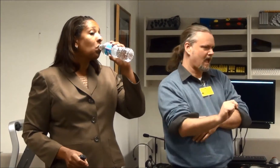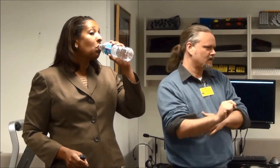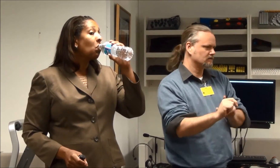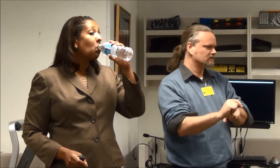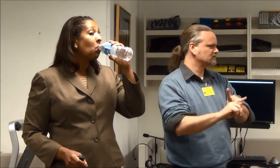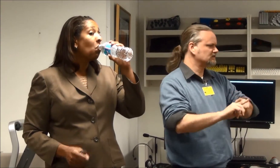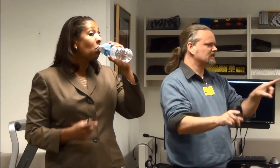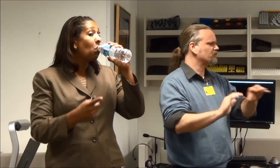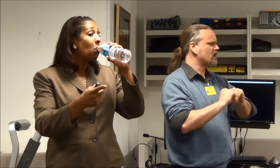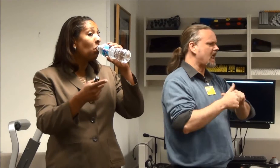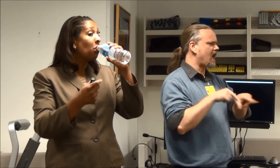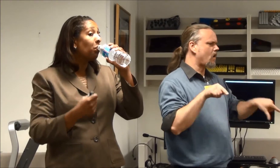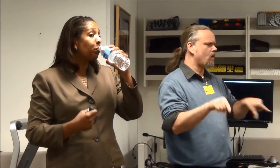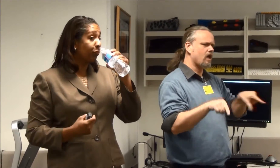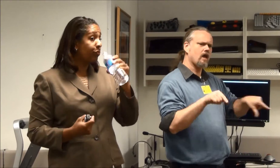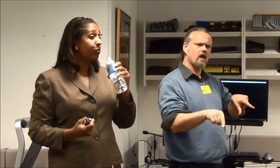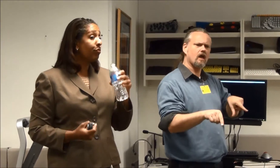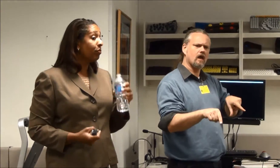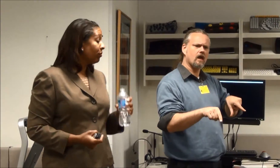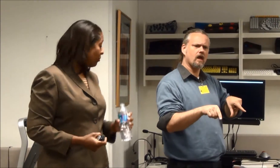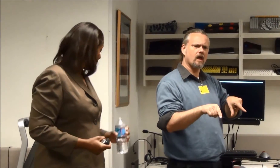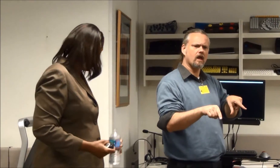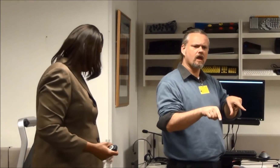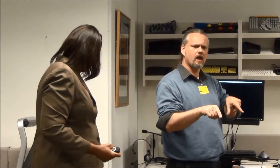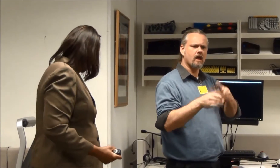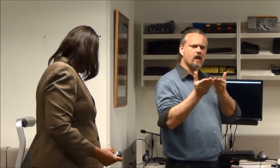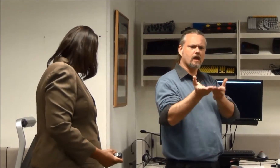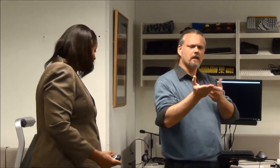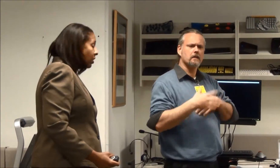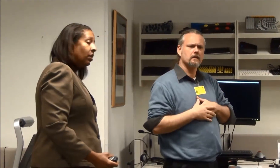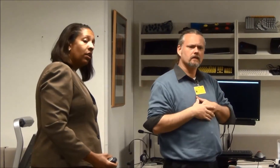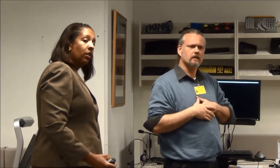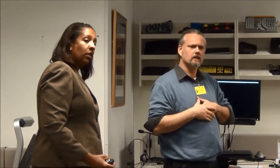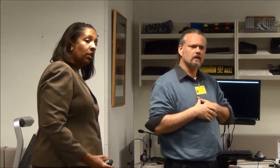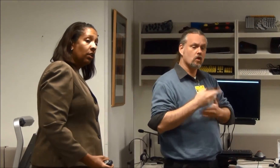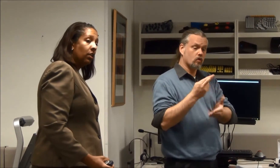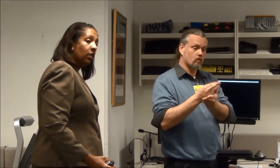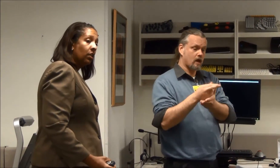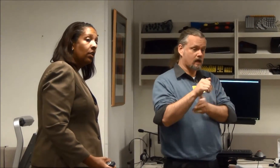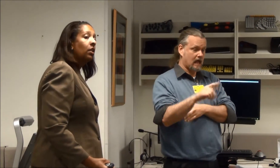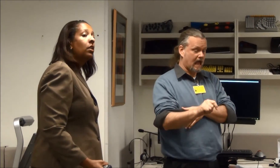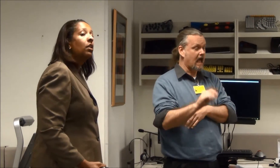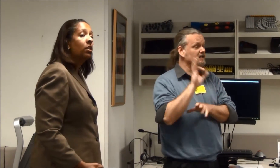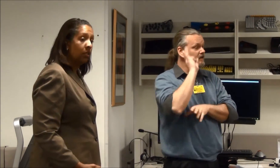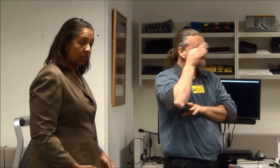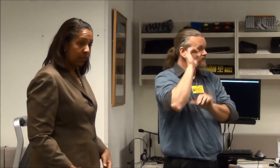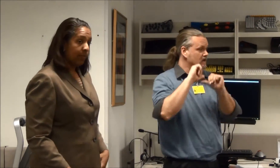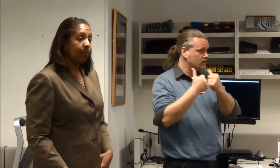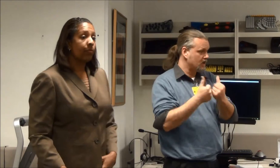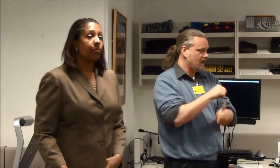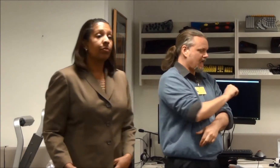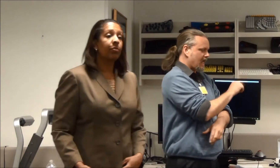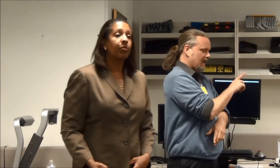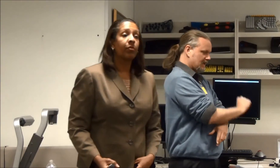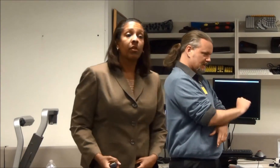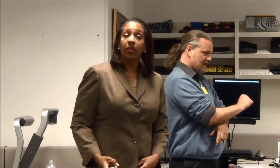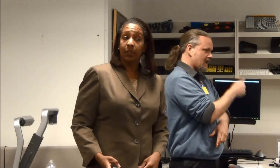Participant: The Rehabilitation Act covers Federal agencies; the ADA covers the private sector.